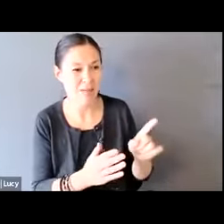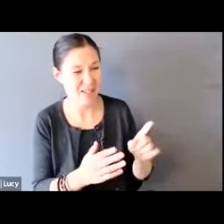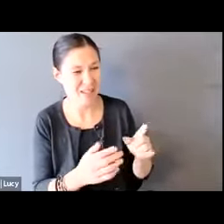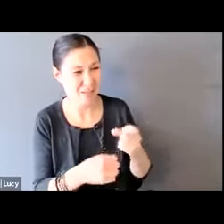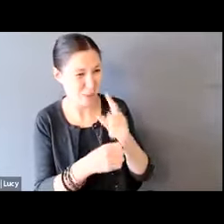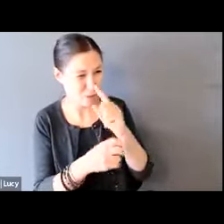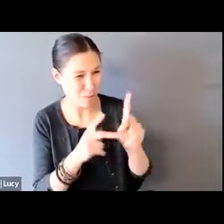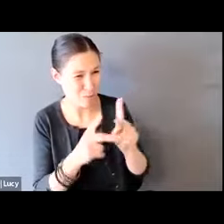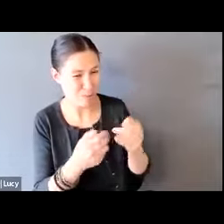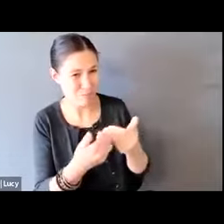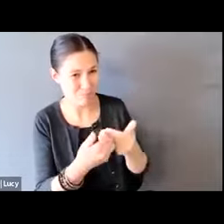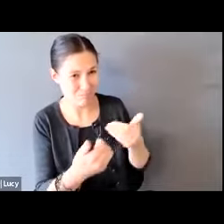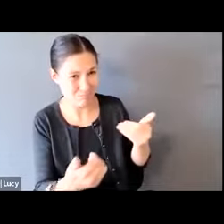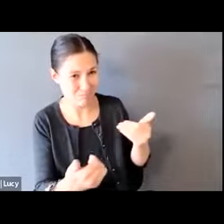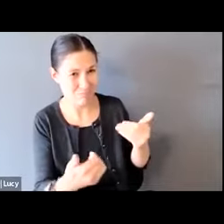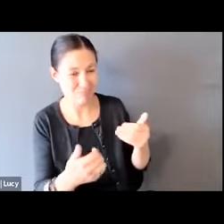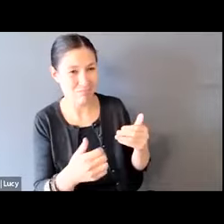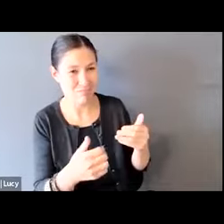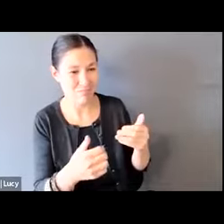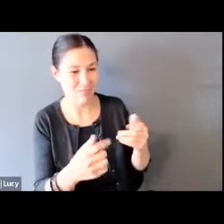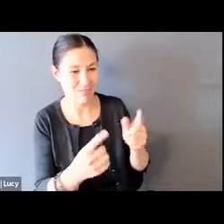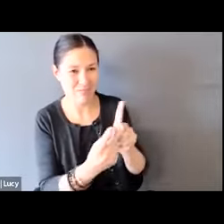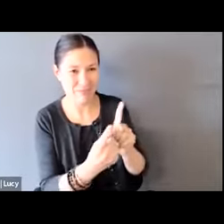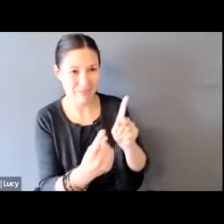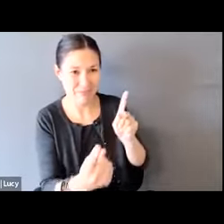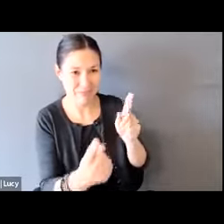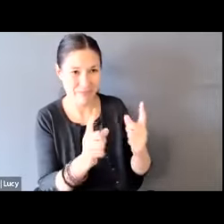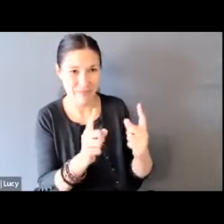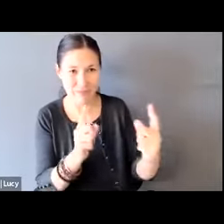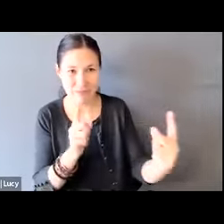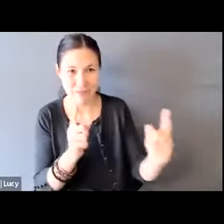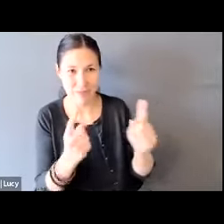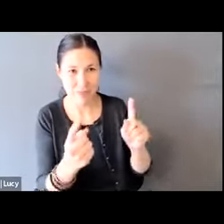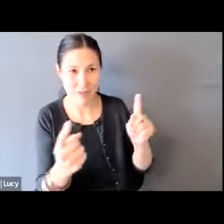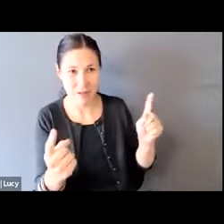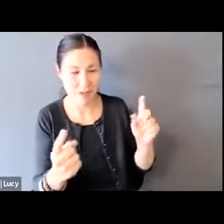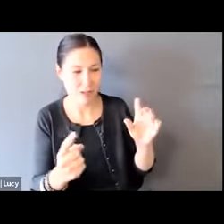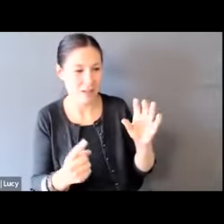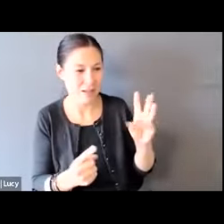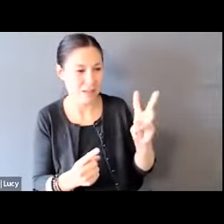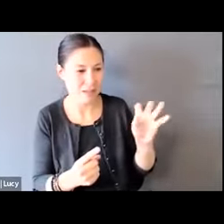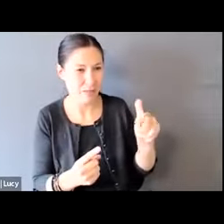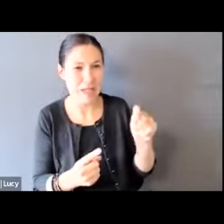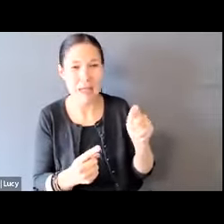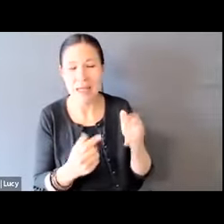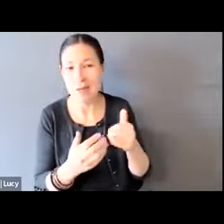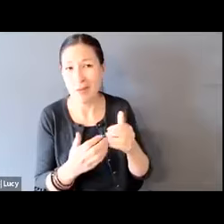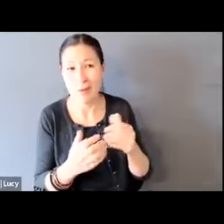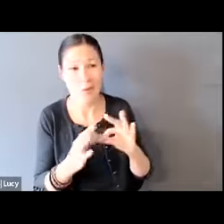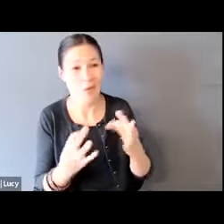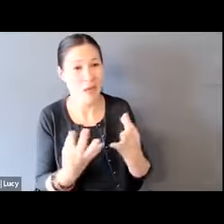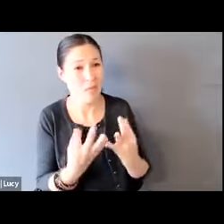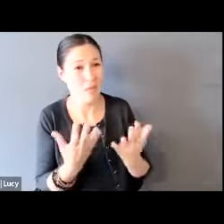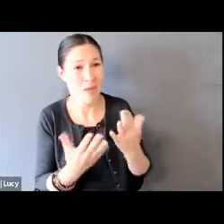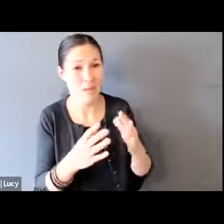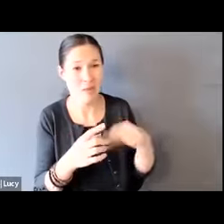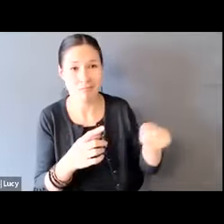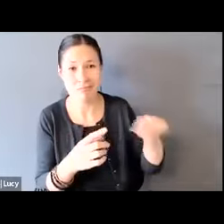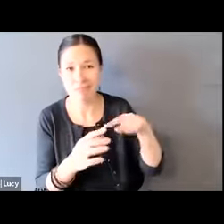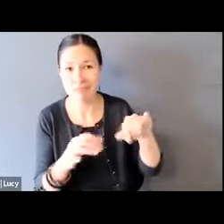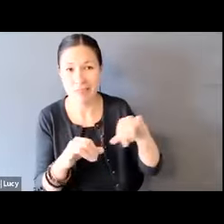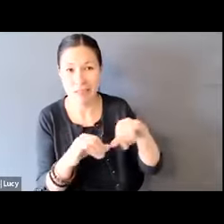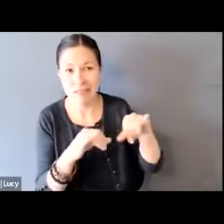Even if they’re within their family members, or you can just give them flyers that we have